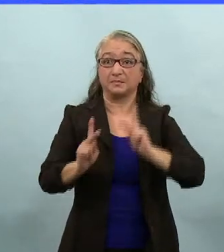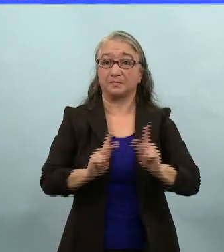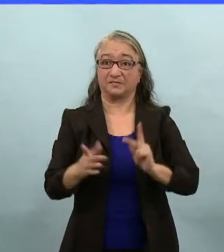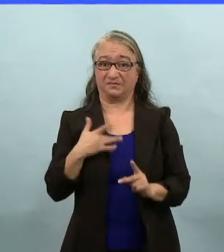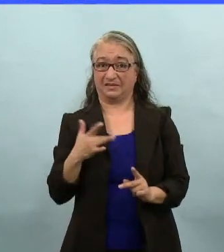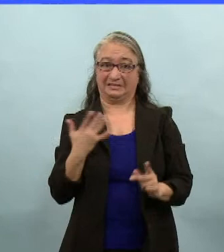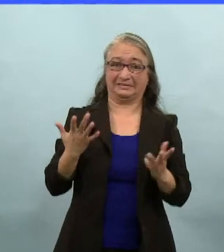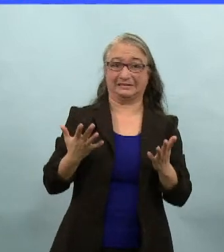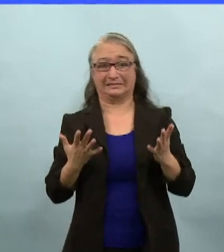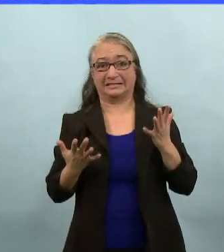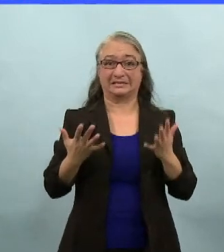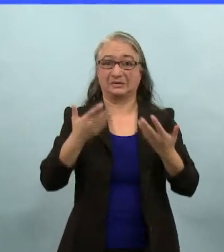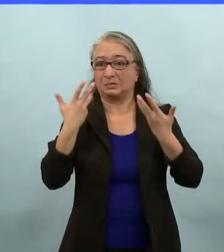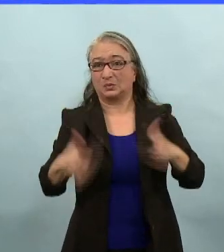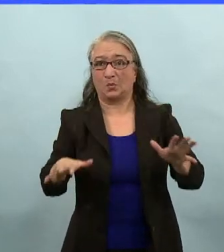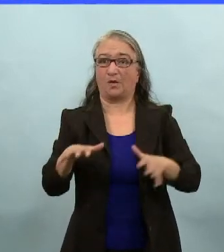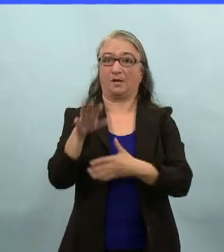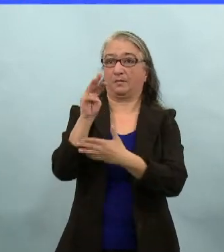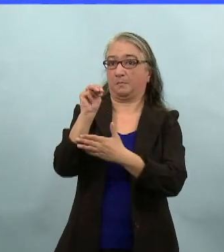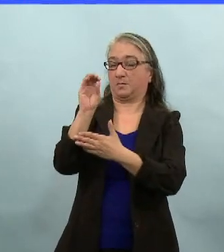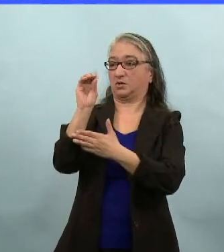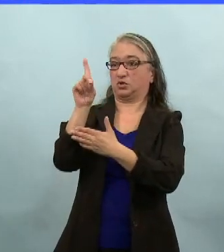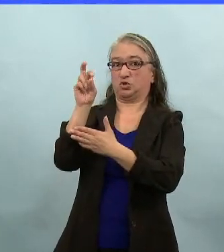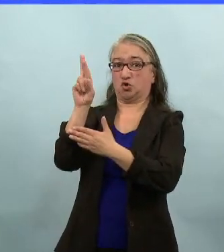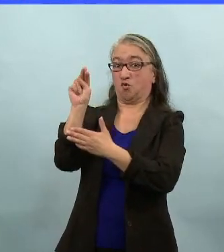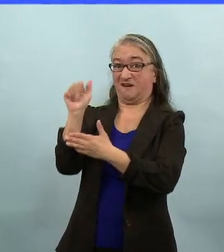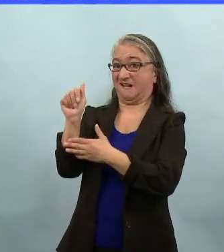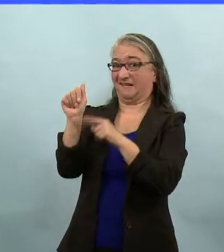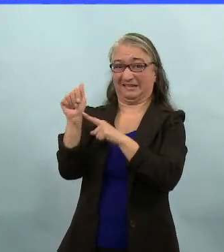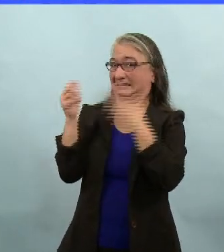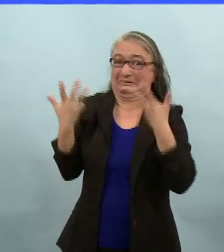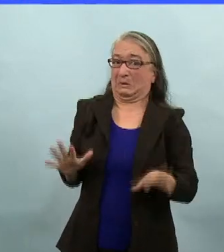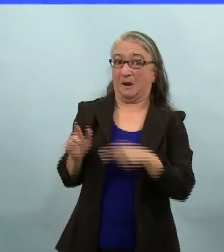what you've received in the past if you're over the age of 30 and how that could be a problem for